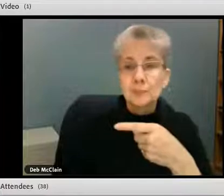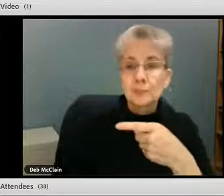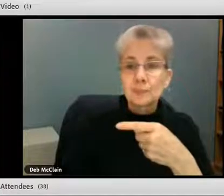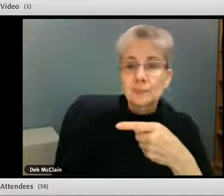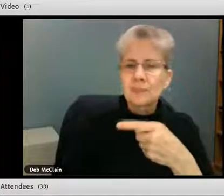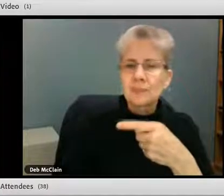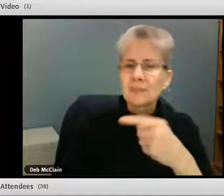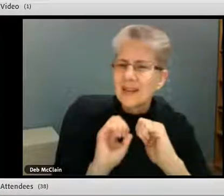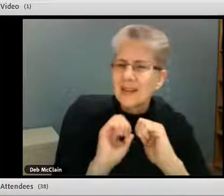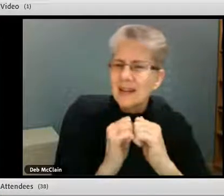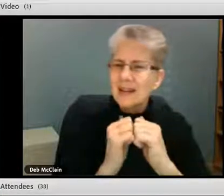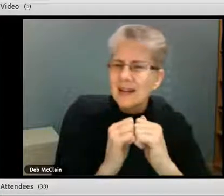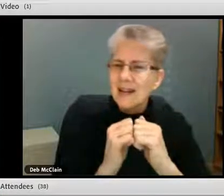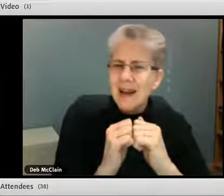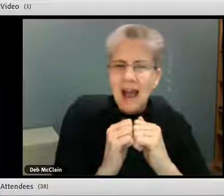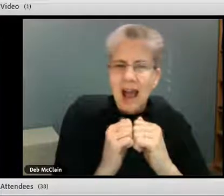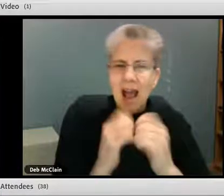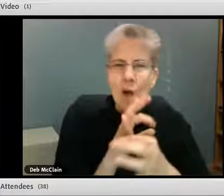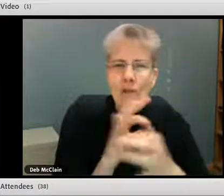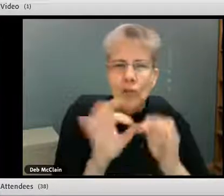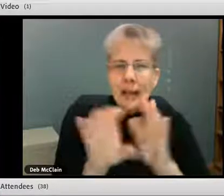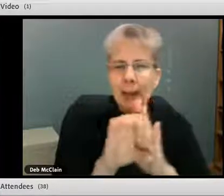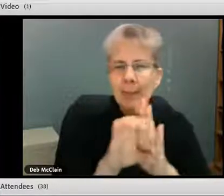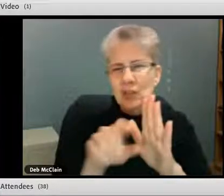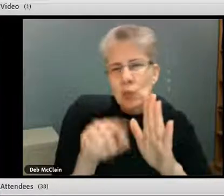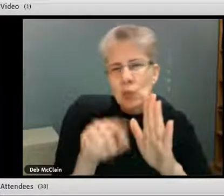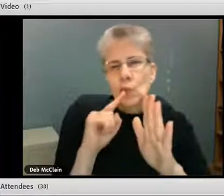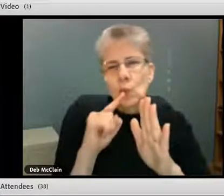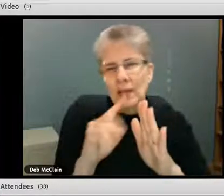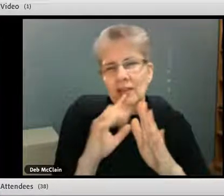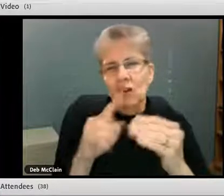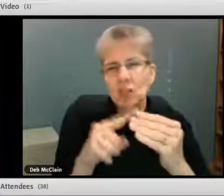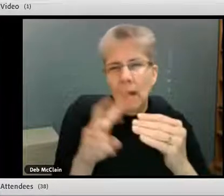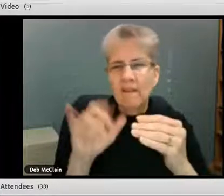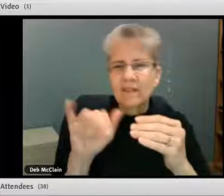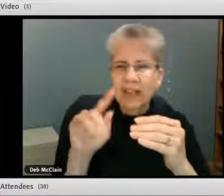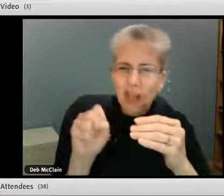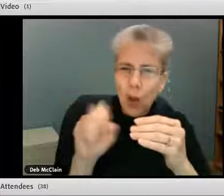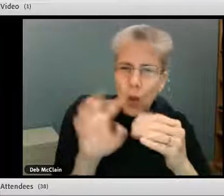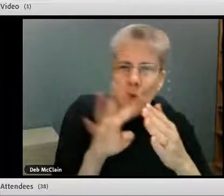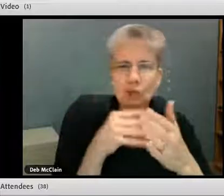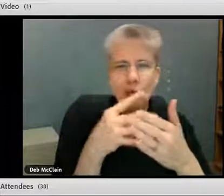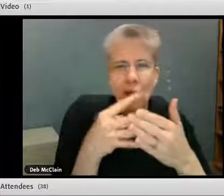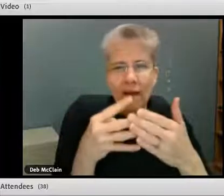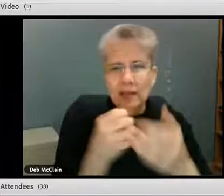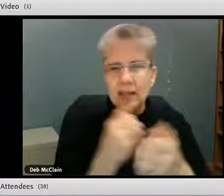So, we're going to talk about free images first. And this really goes to videos, graphics, everything that we're gonna talk about right now.